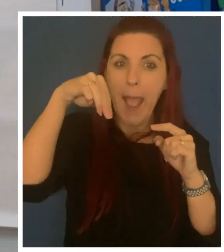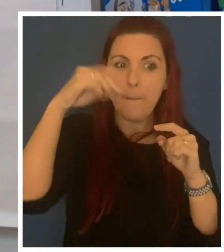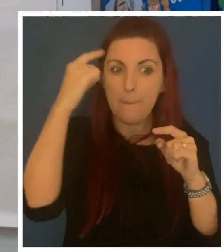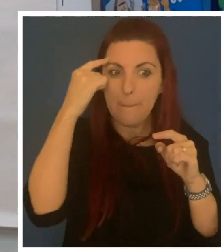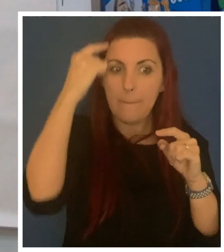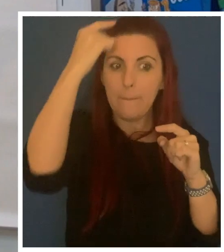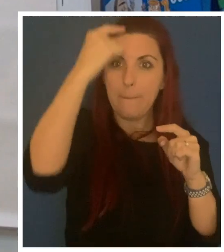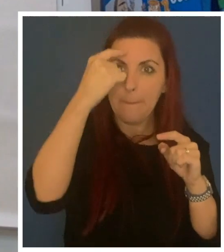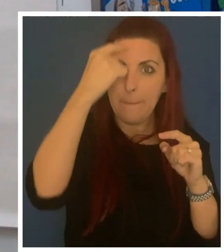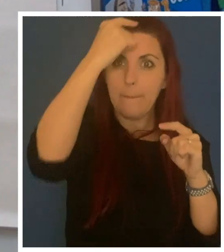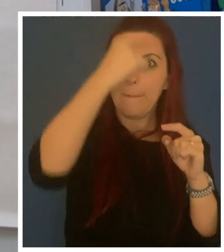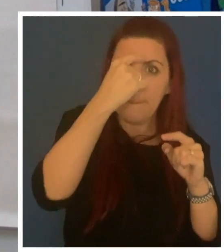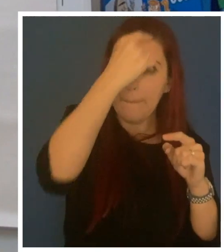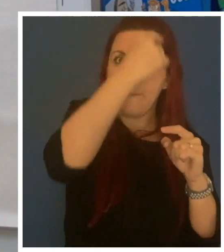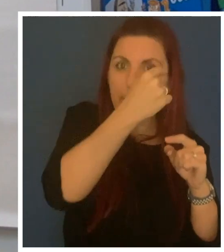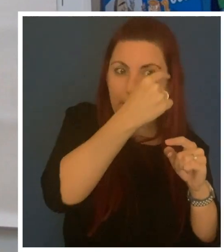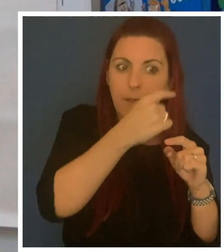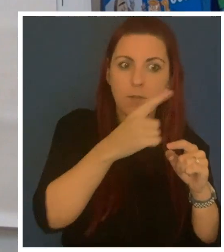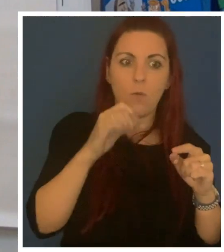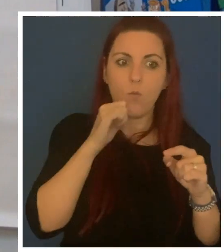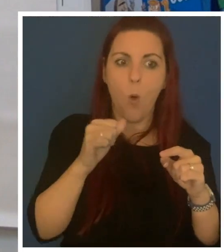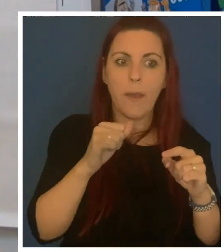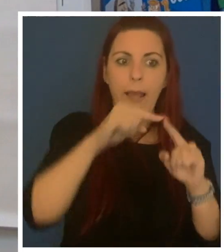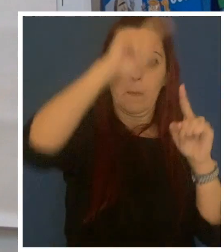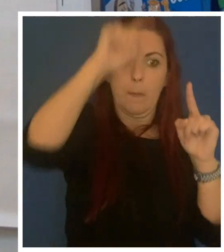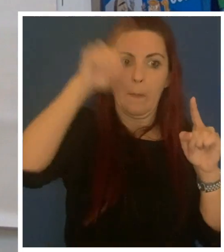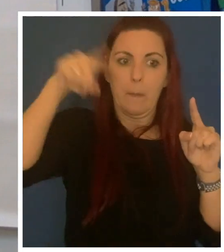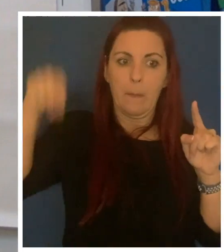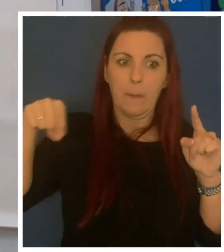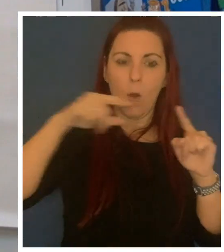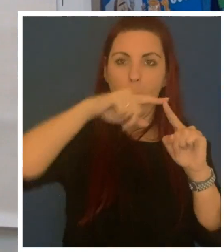M with another spike on it, so it's not going to be M, it's going to be MM.